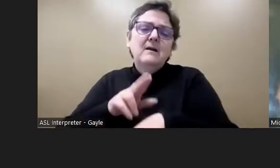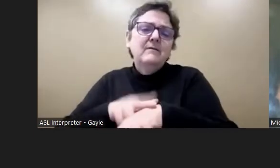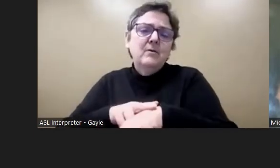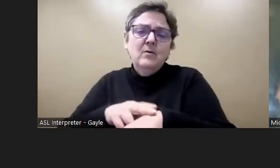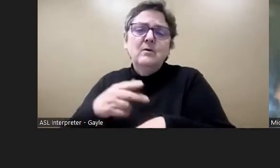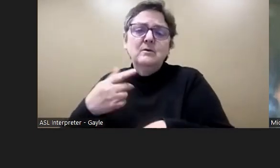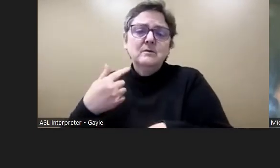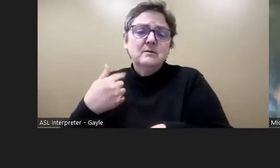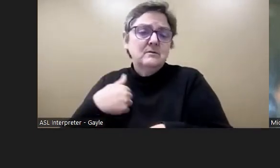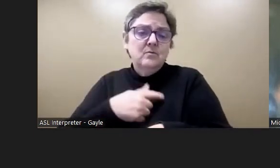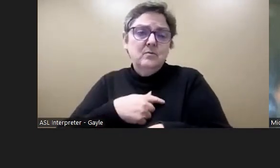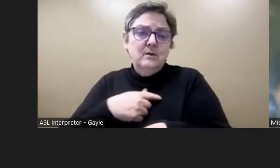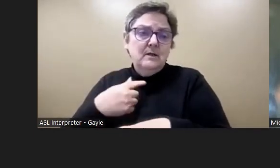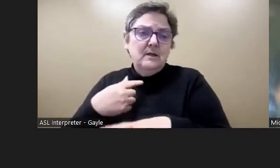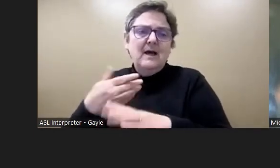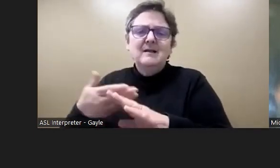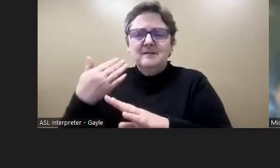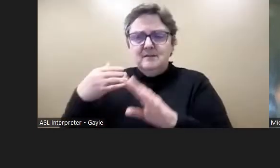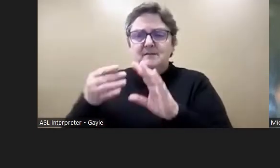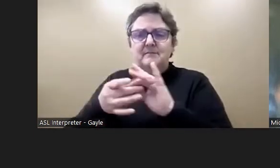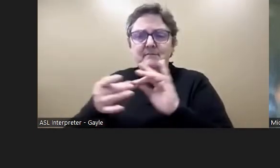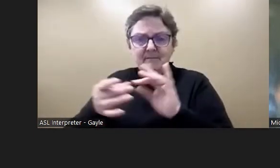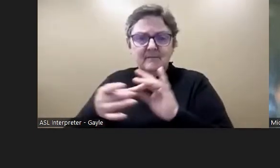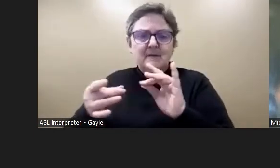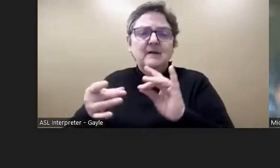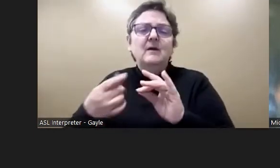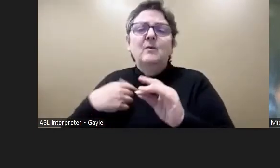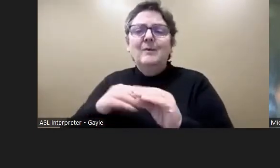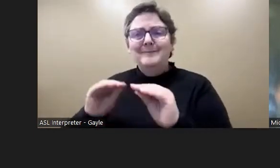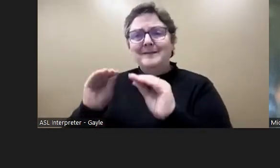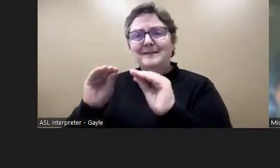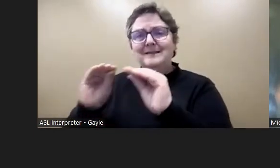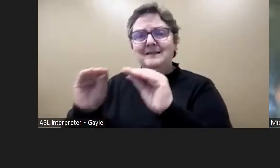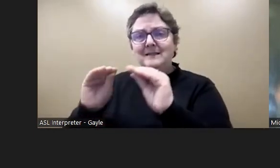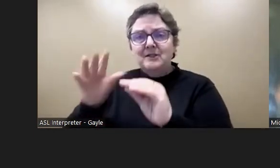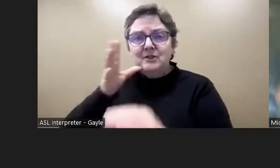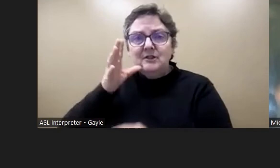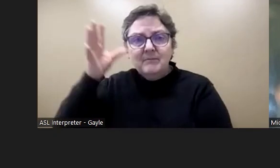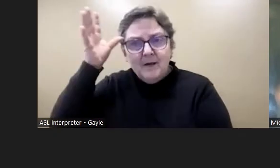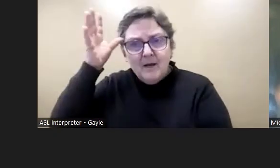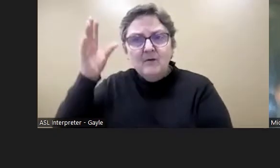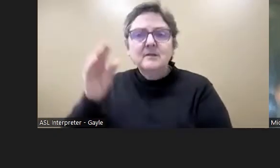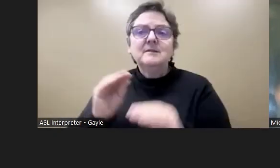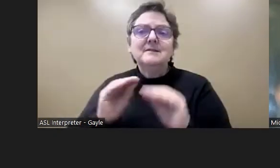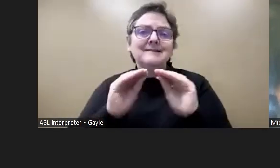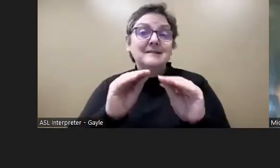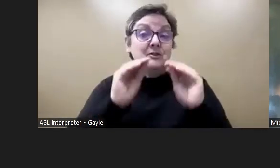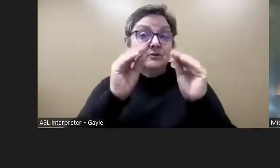as Alana mentioned, we have been training teachers and parents, as well as of course the students will be using